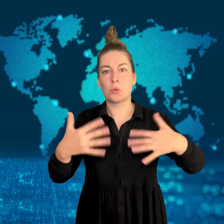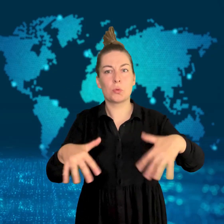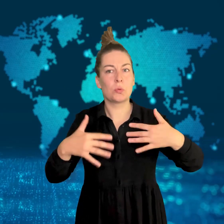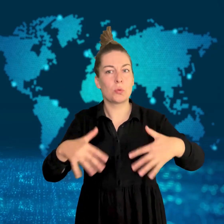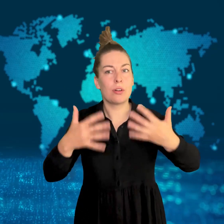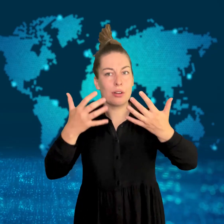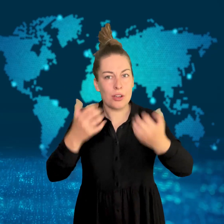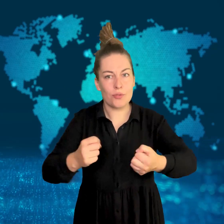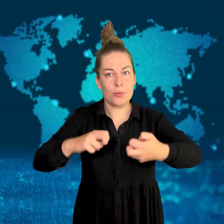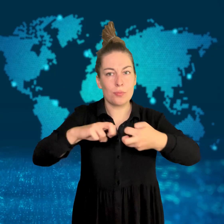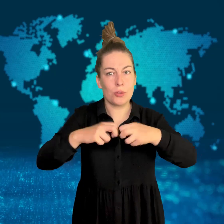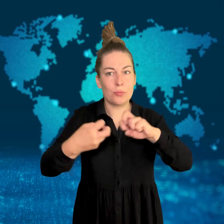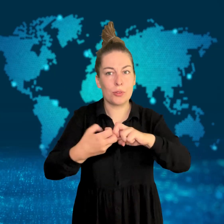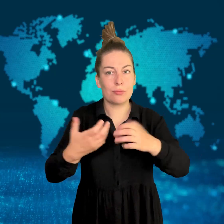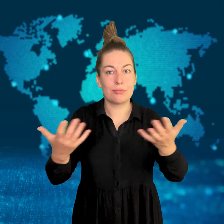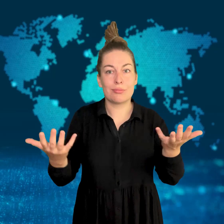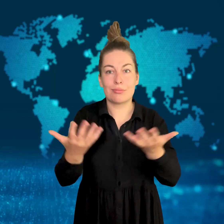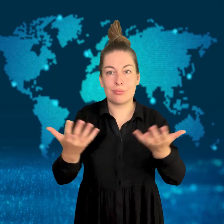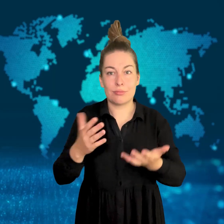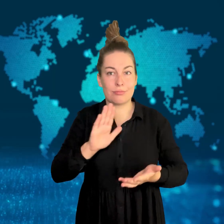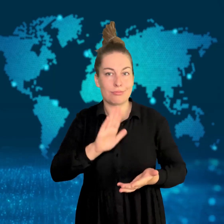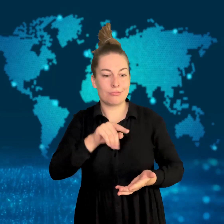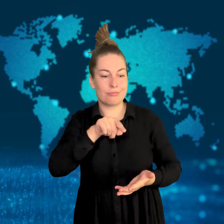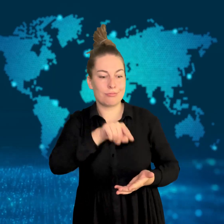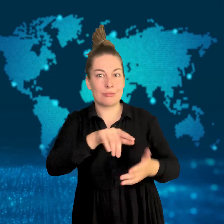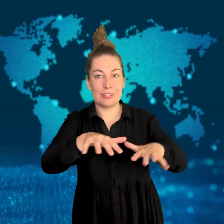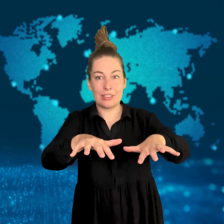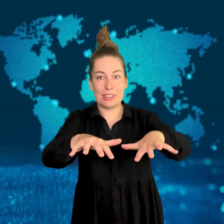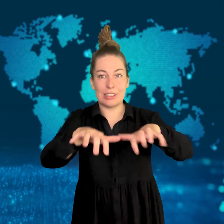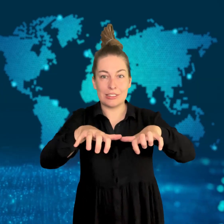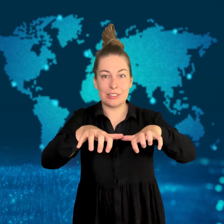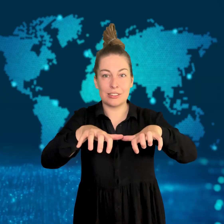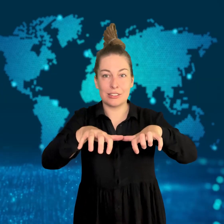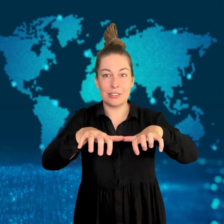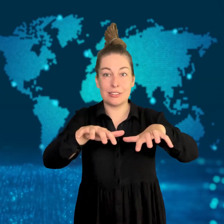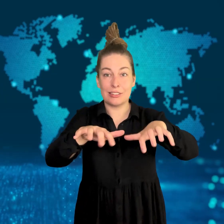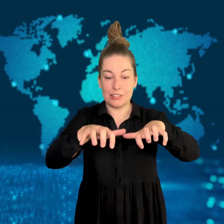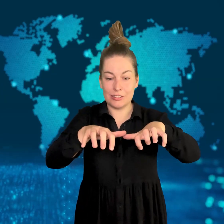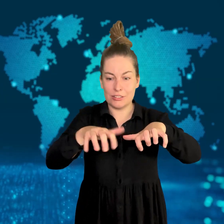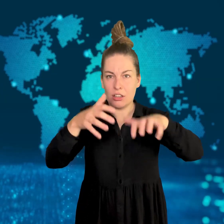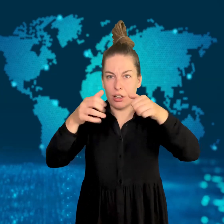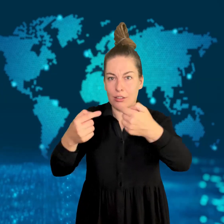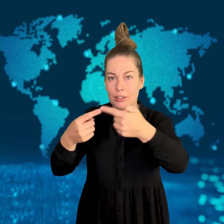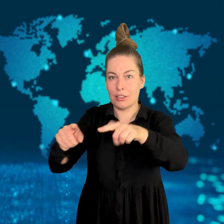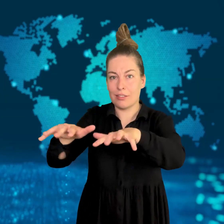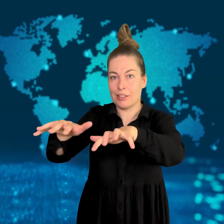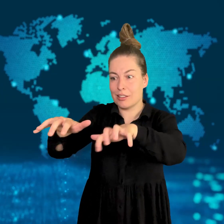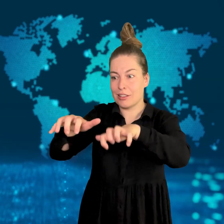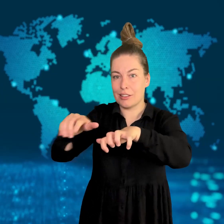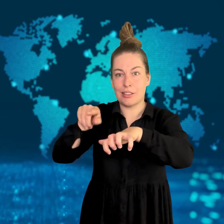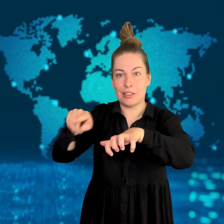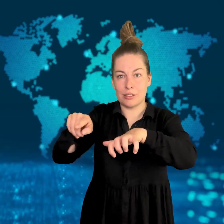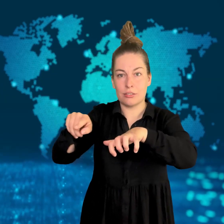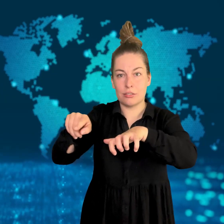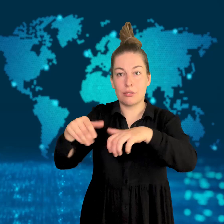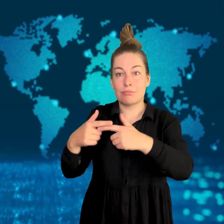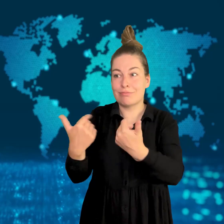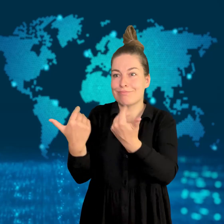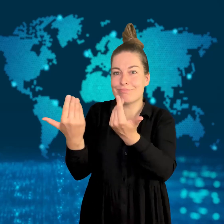Antarctic sea ice, saying sea ice is at an all time low.